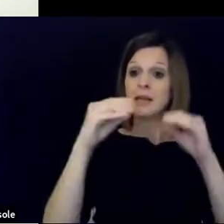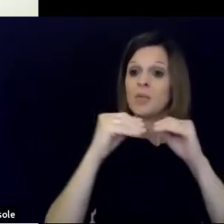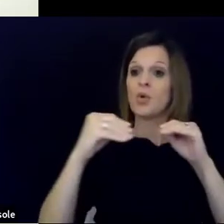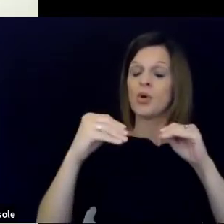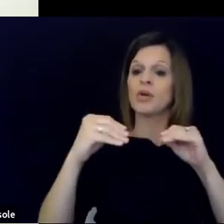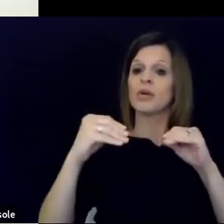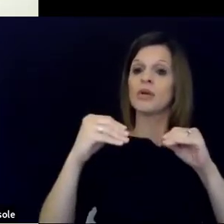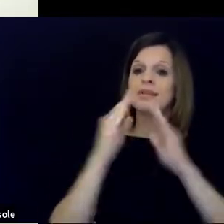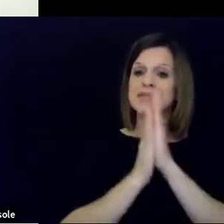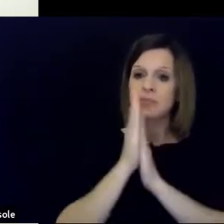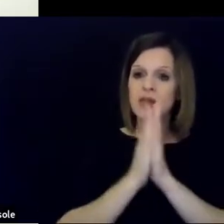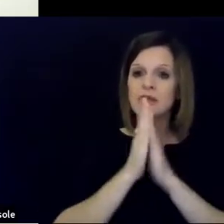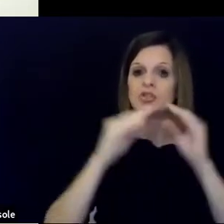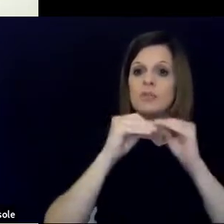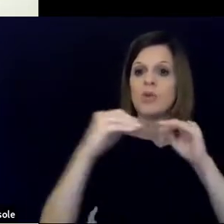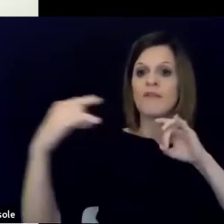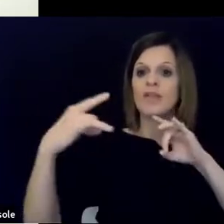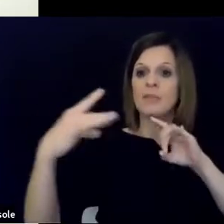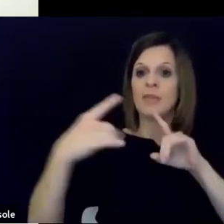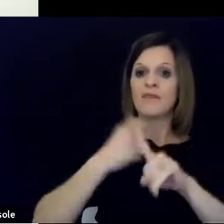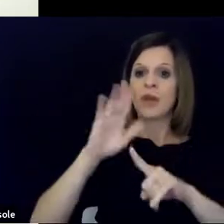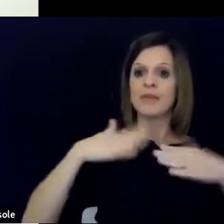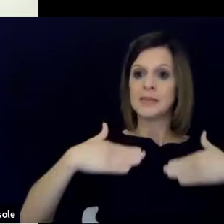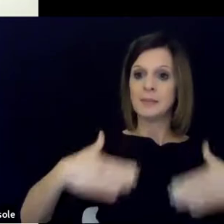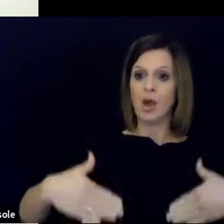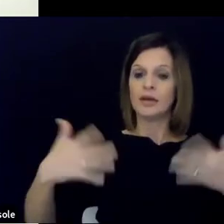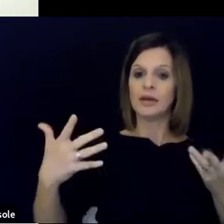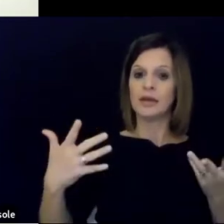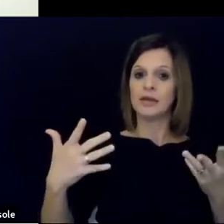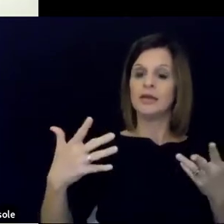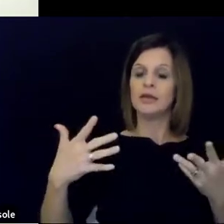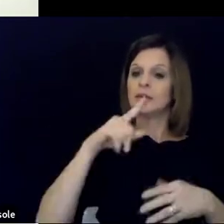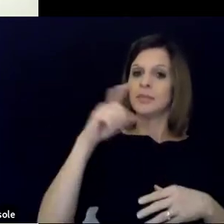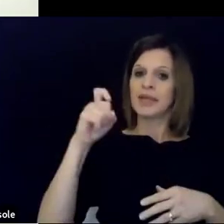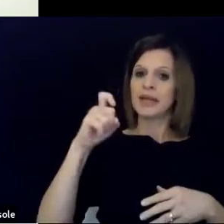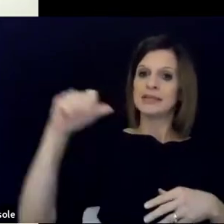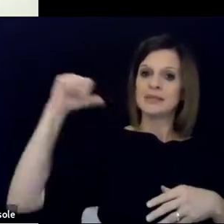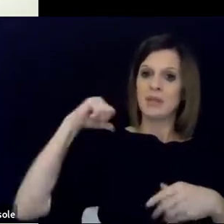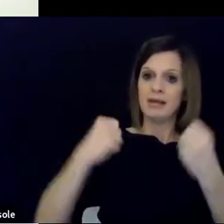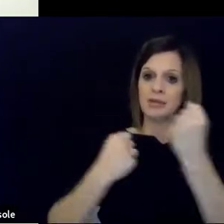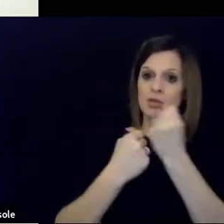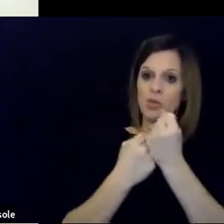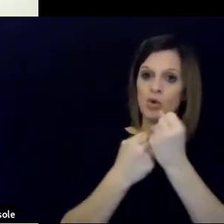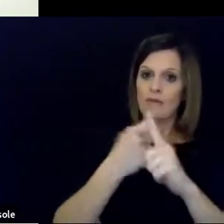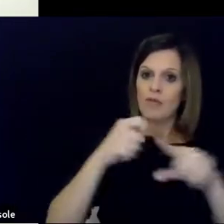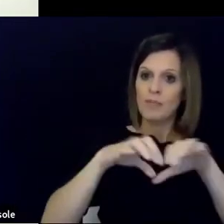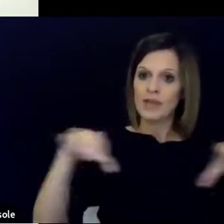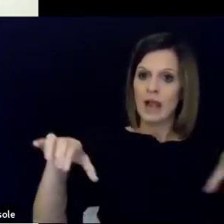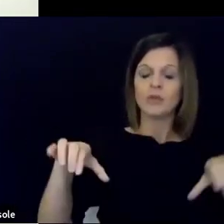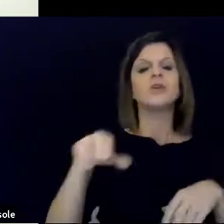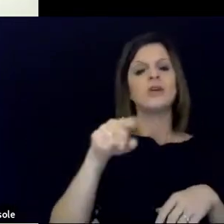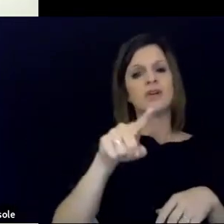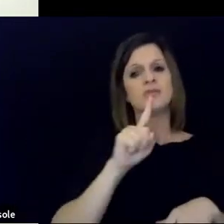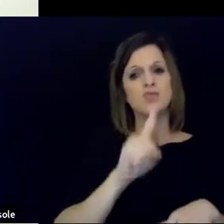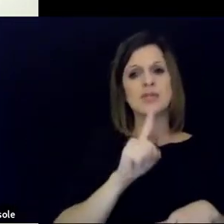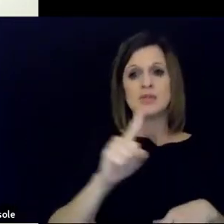because he's leaning up against the couch, he's getting some nice proprioceptive feedback of where his body is. That's a very, very creative solution